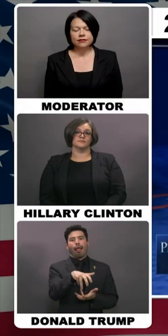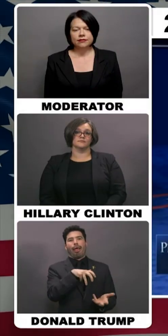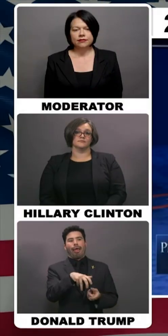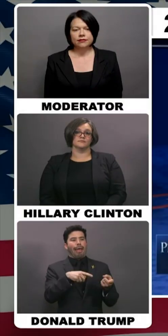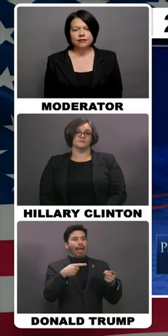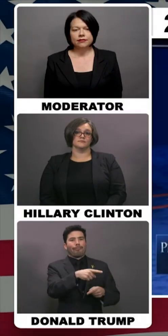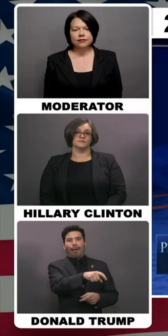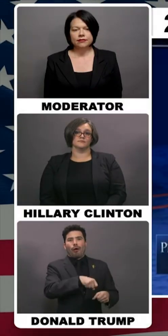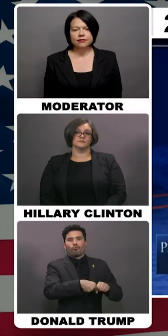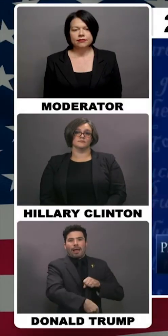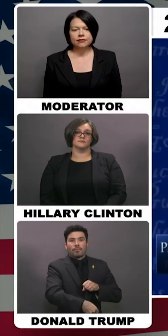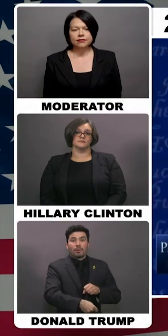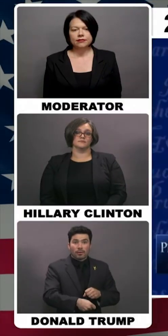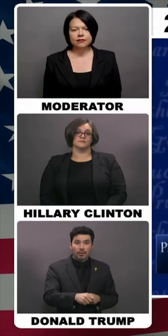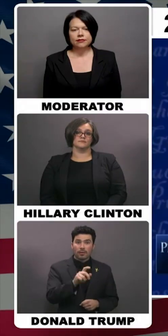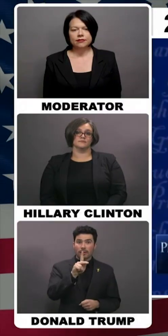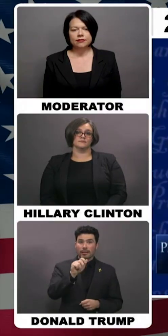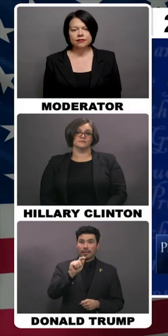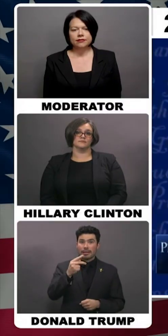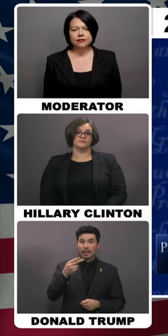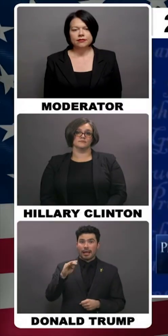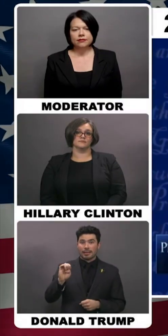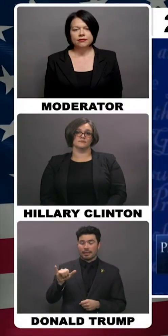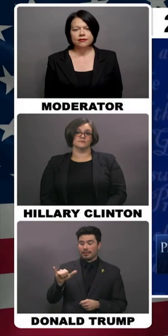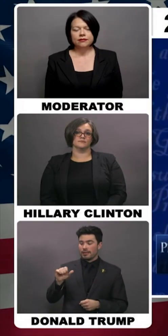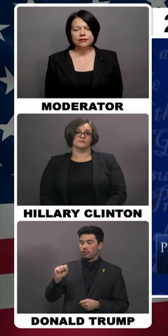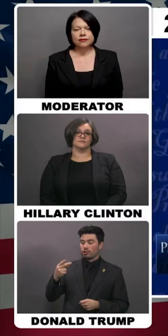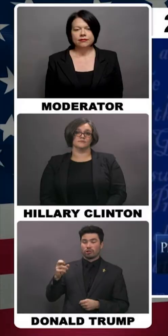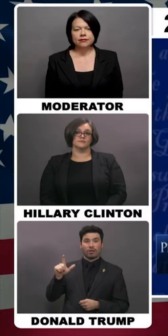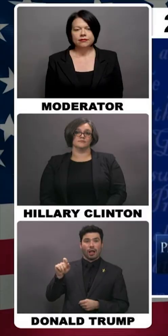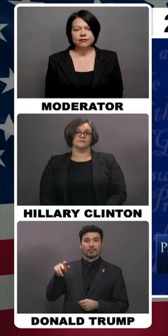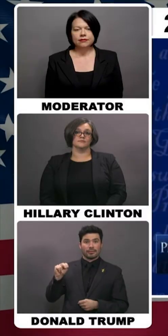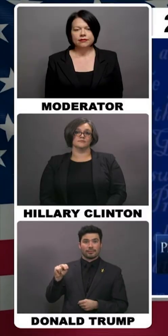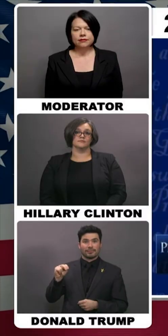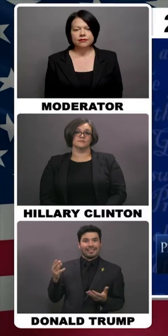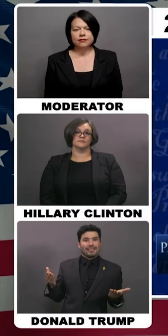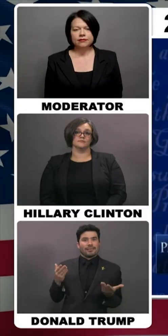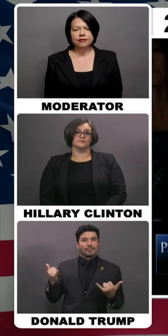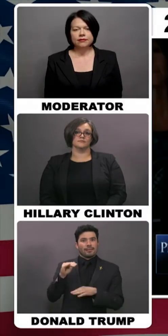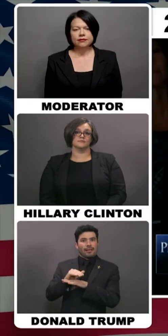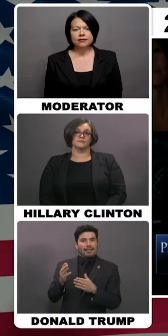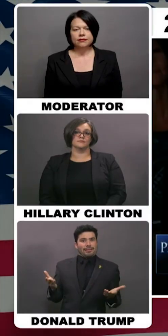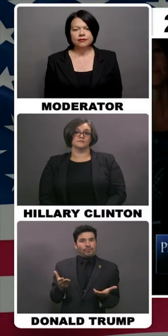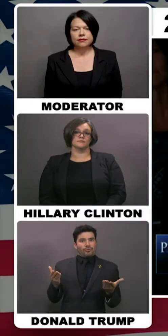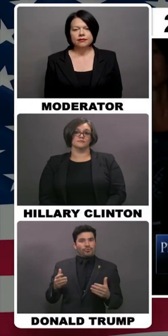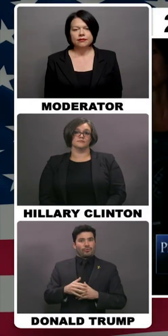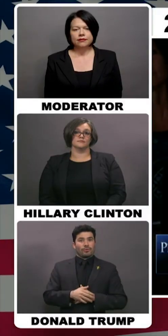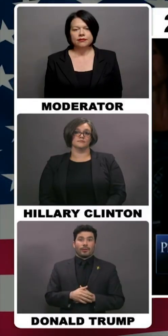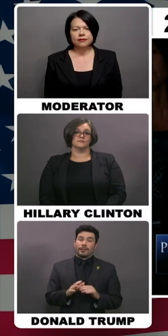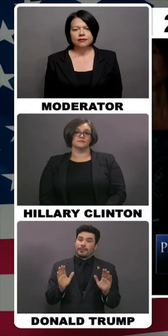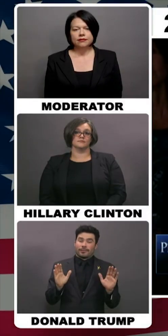Kathy Shelton, that young woman is here with us tonight. So don't tell me about words.